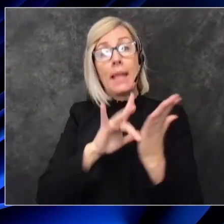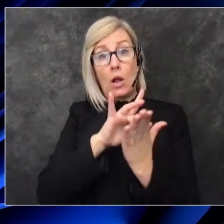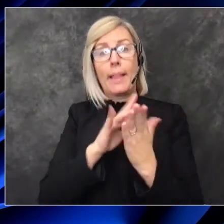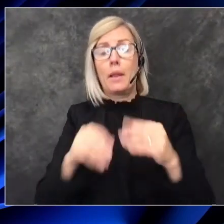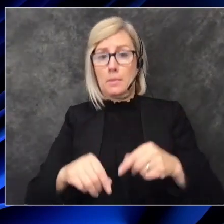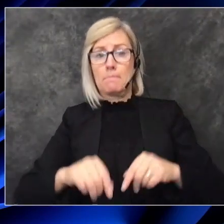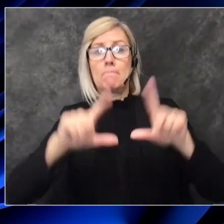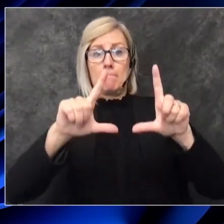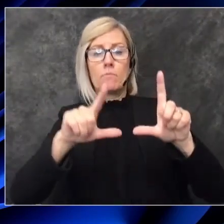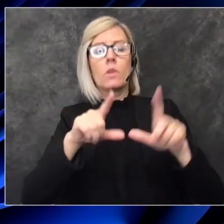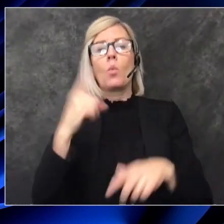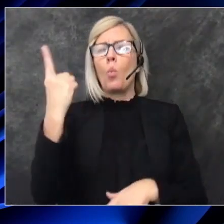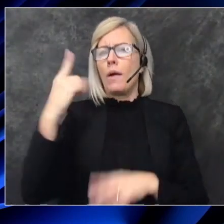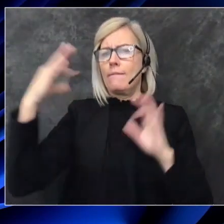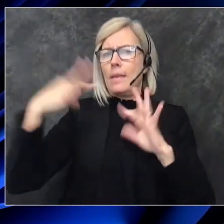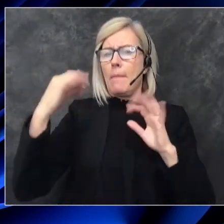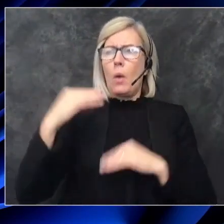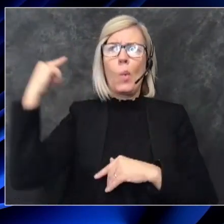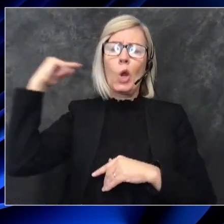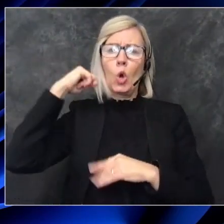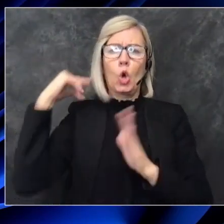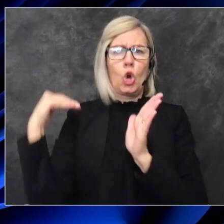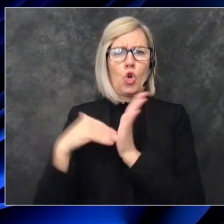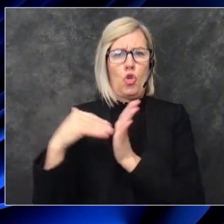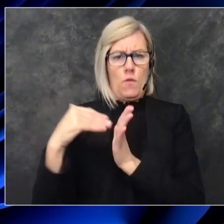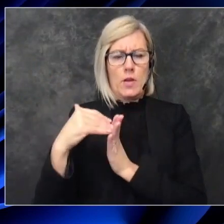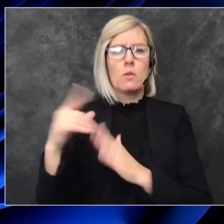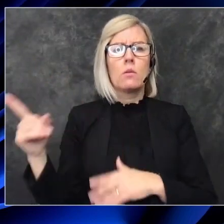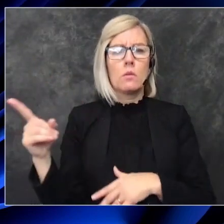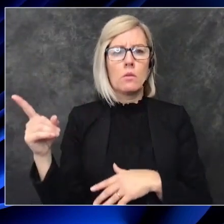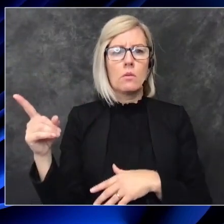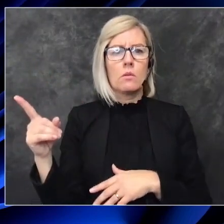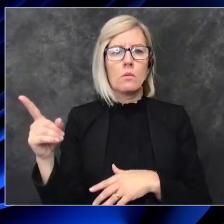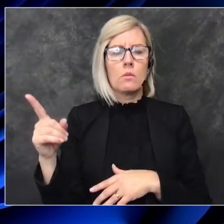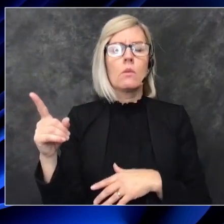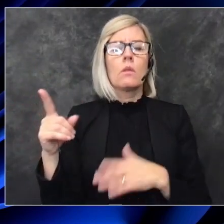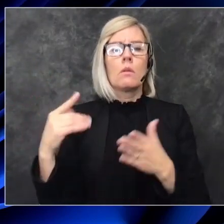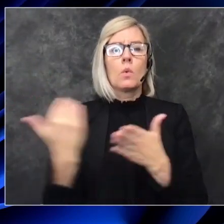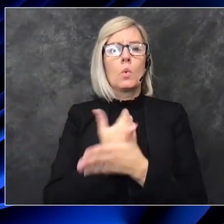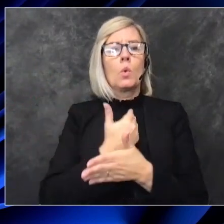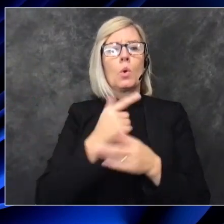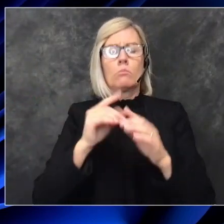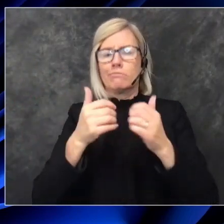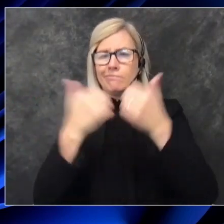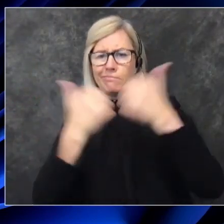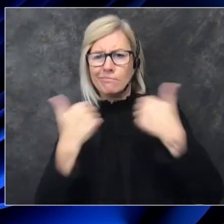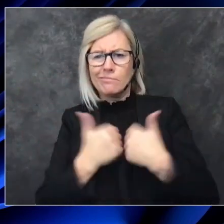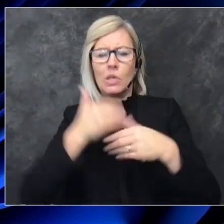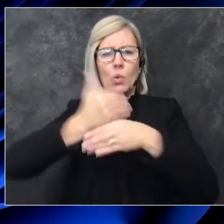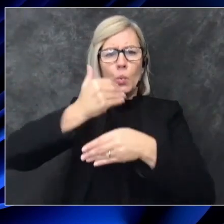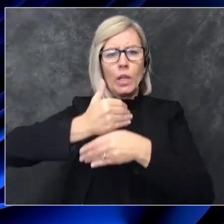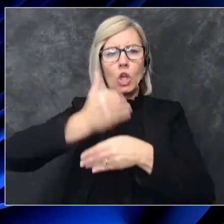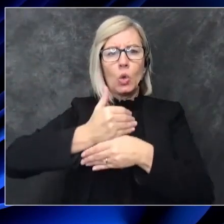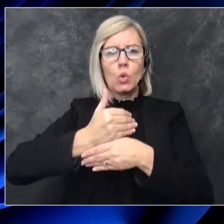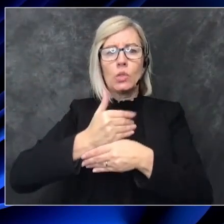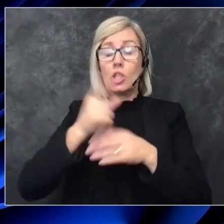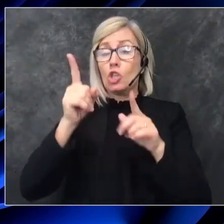that we often heard from customers is the ability to distinguish windows and he's moving his mouse pointer around to the various borders on the